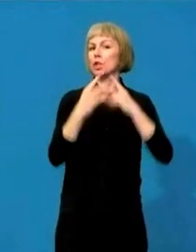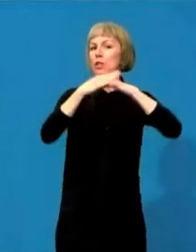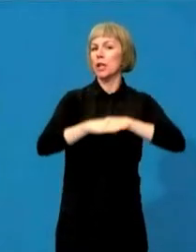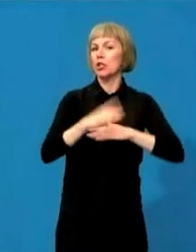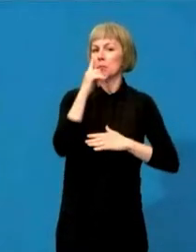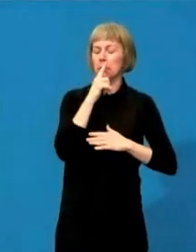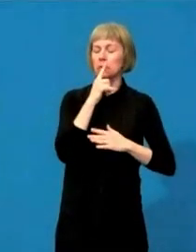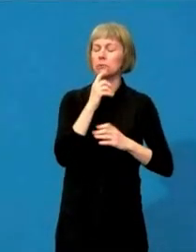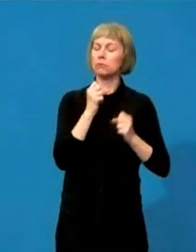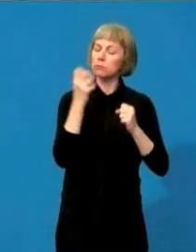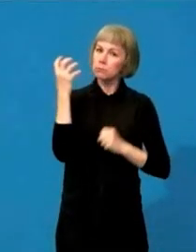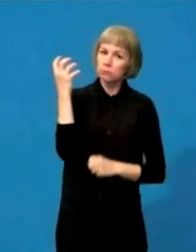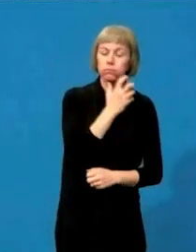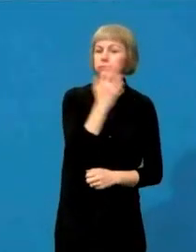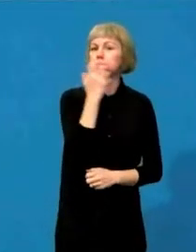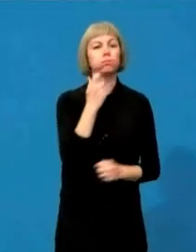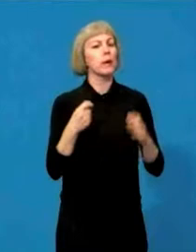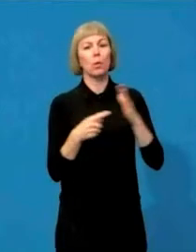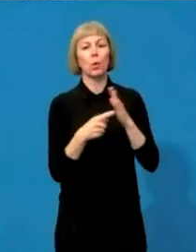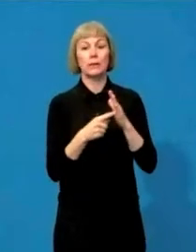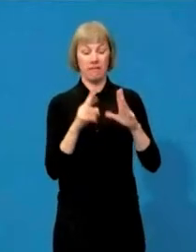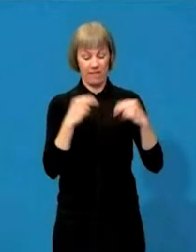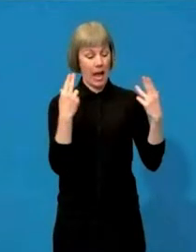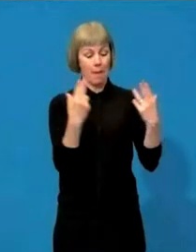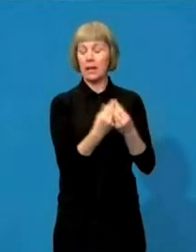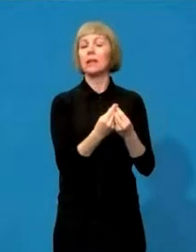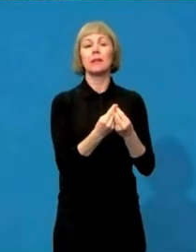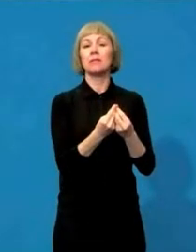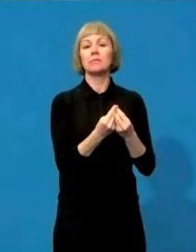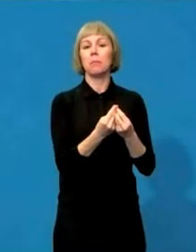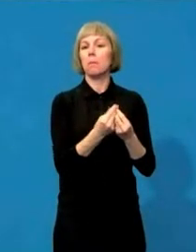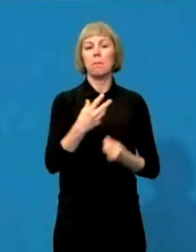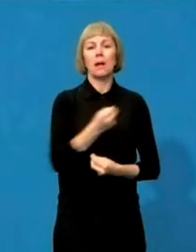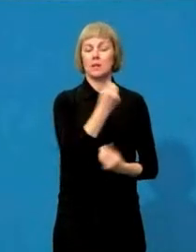culture, that family is everything. And that - and that's how the whole system operates.